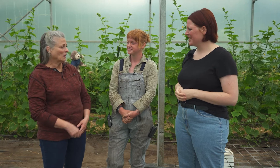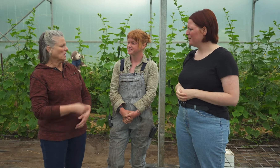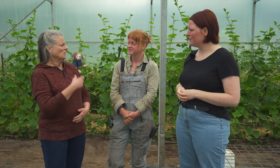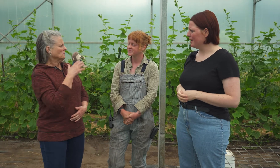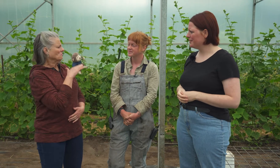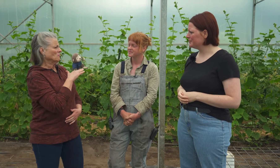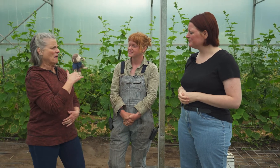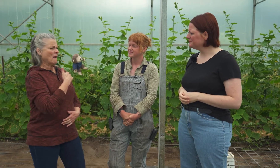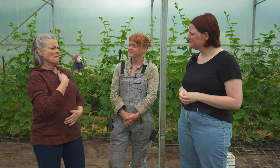Oh, wow.